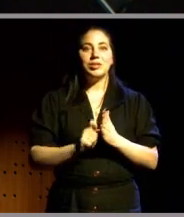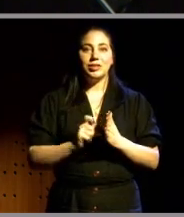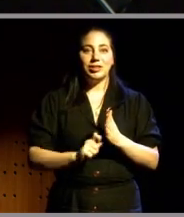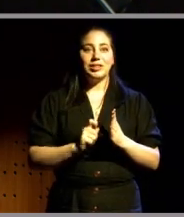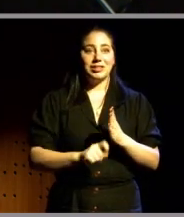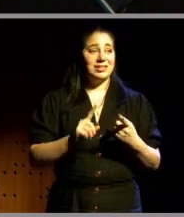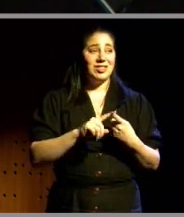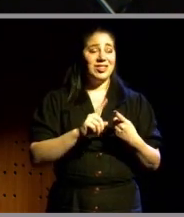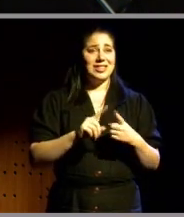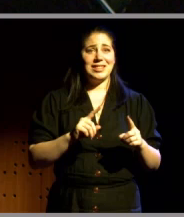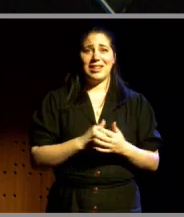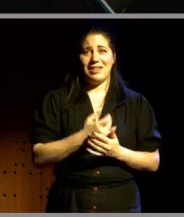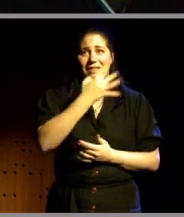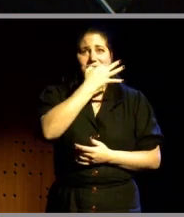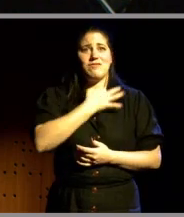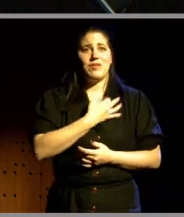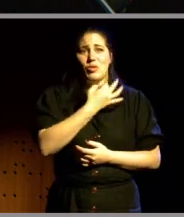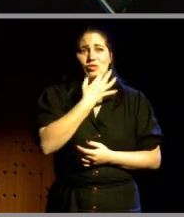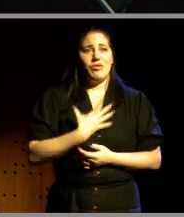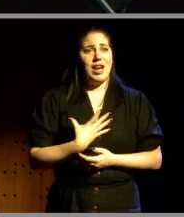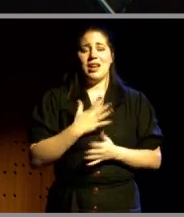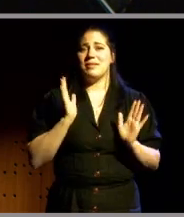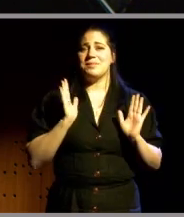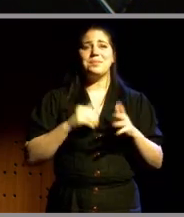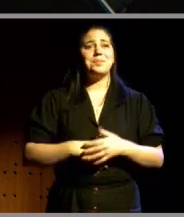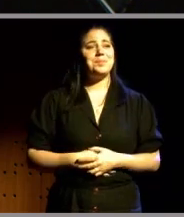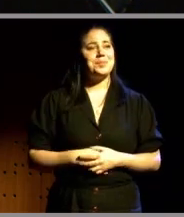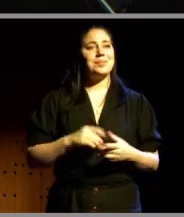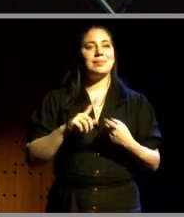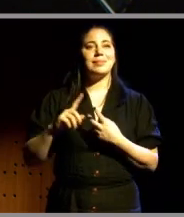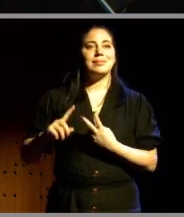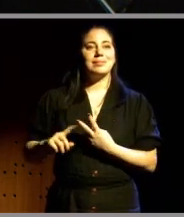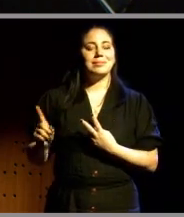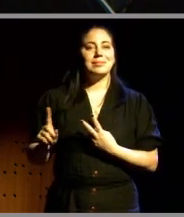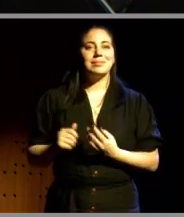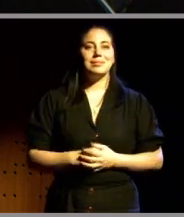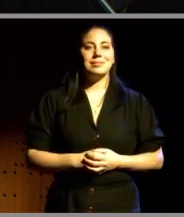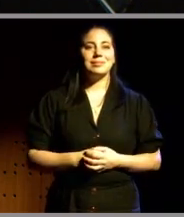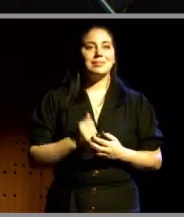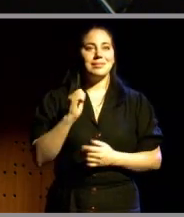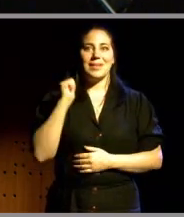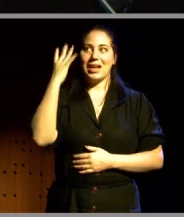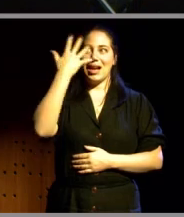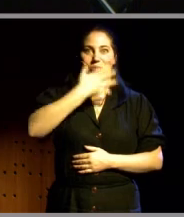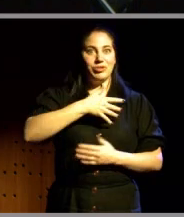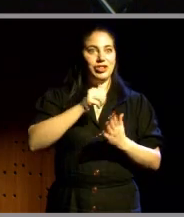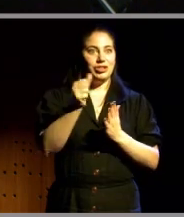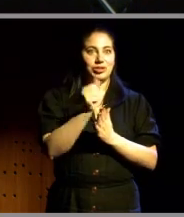And B, kind of like Aboriginal composers actually getting up